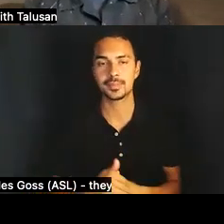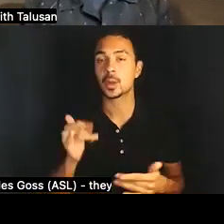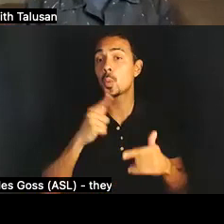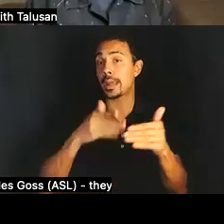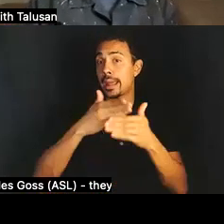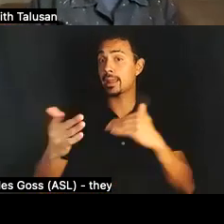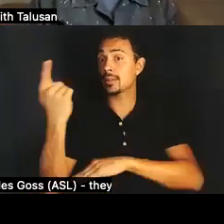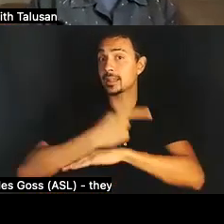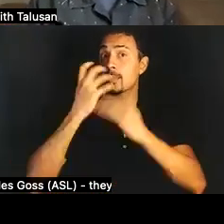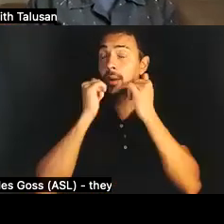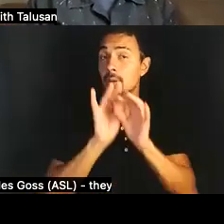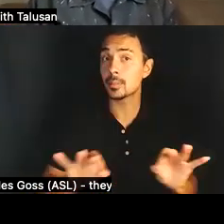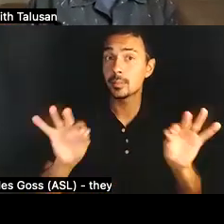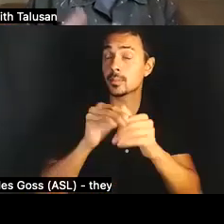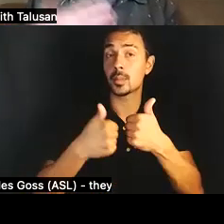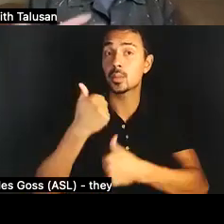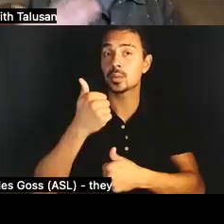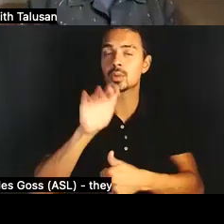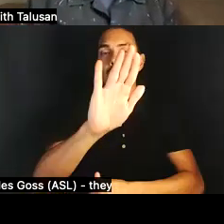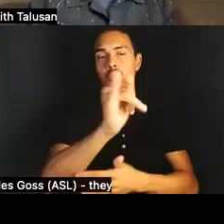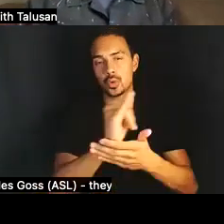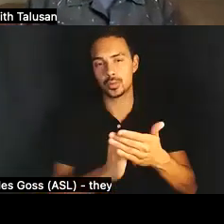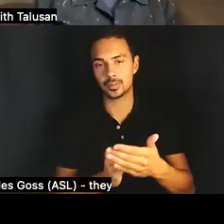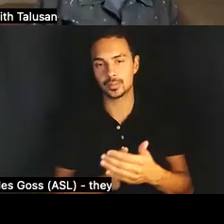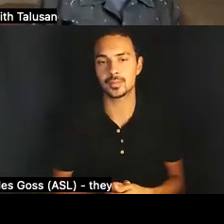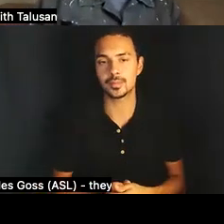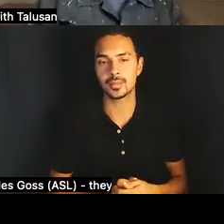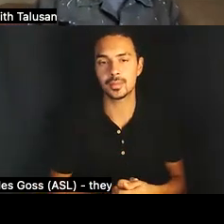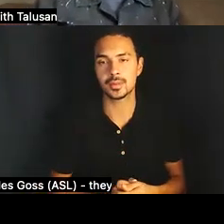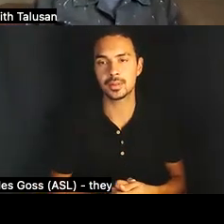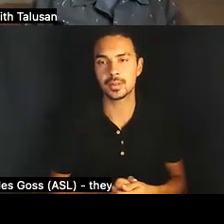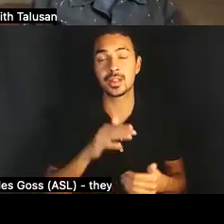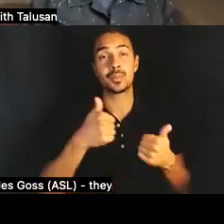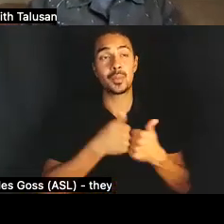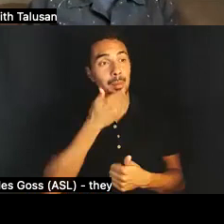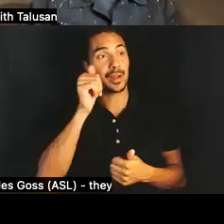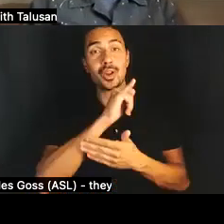So at the end of the day, what really matters most is your art